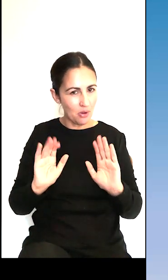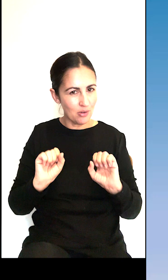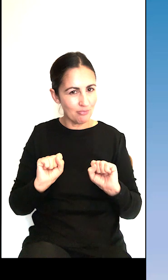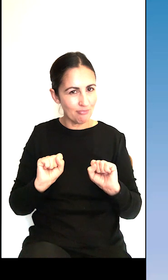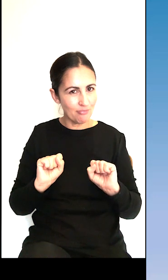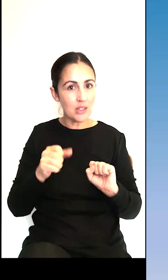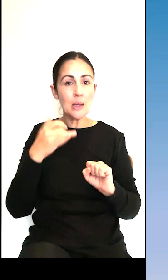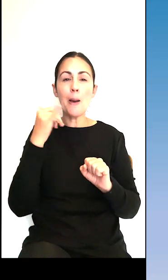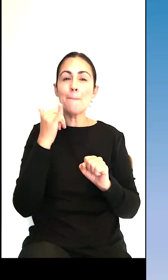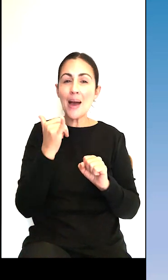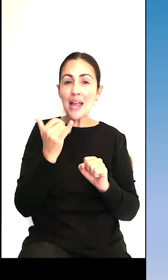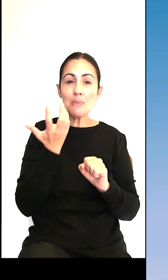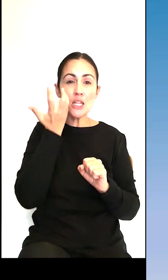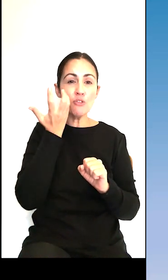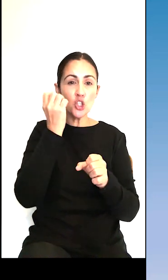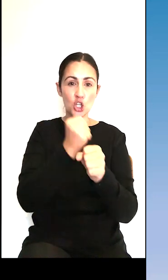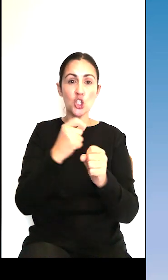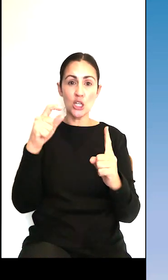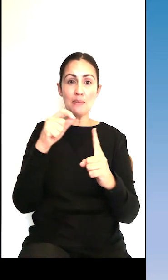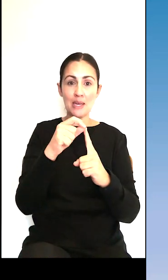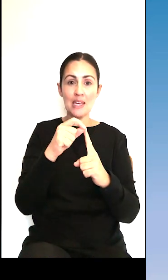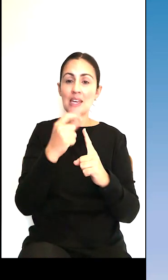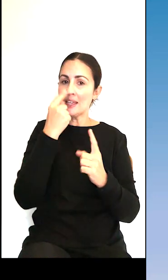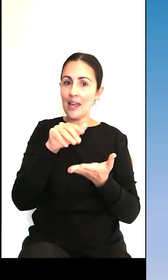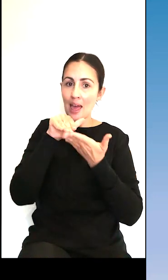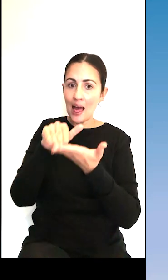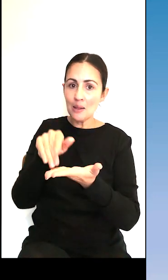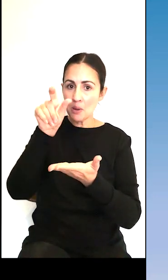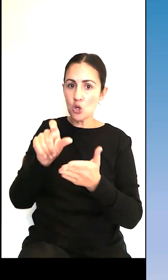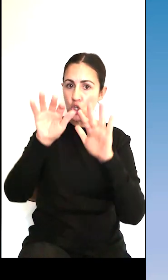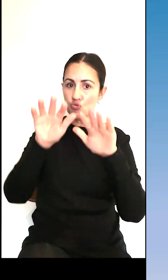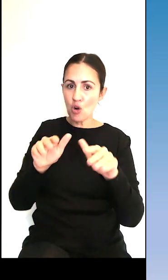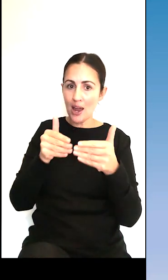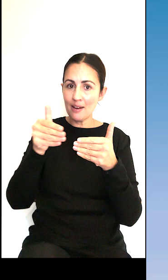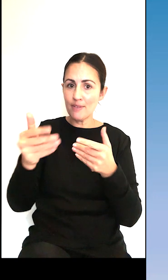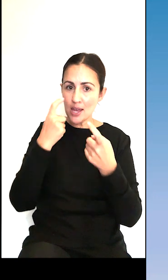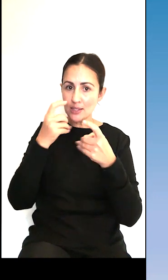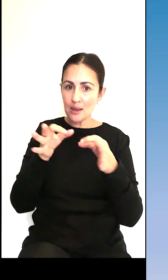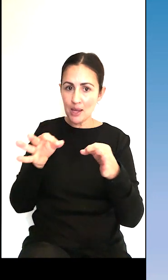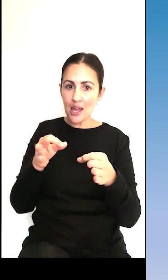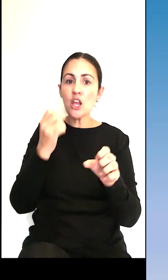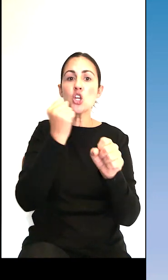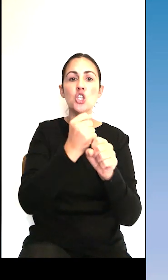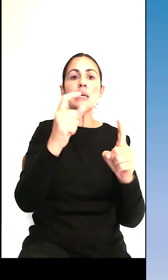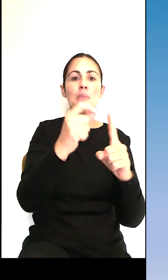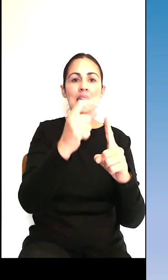a GP would actually be able to upload that document on behalf of the person. So that's,